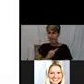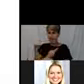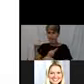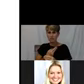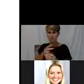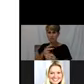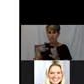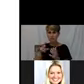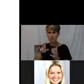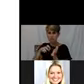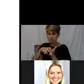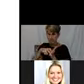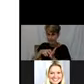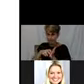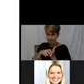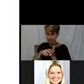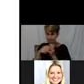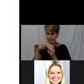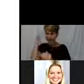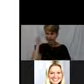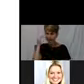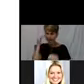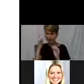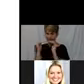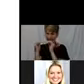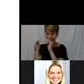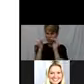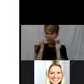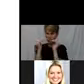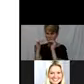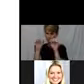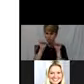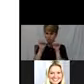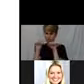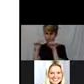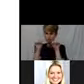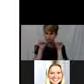Our heads are equal in this picture. You can't tell who's a student, who's a PA,